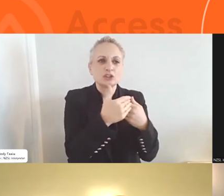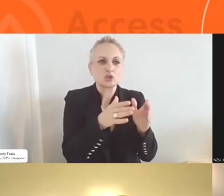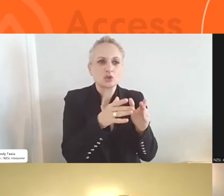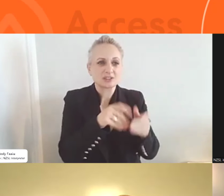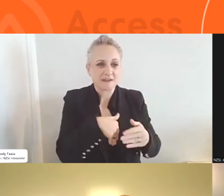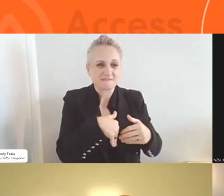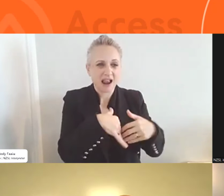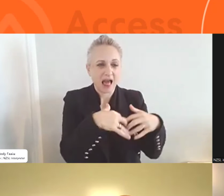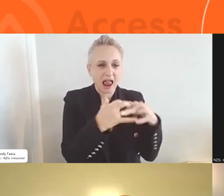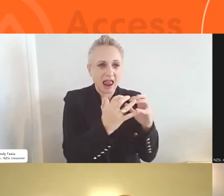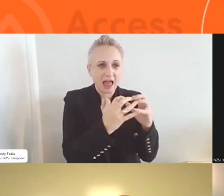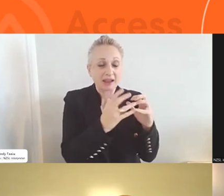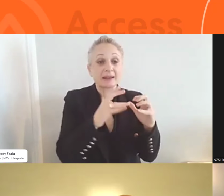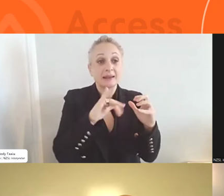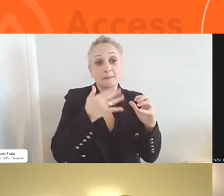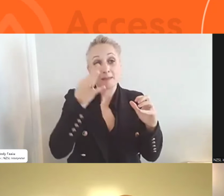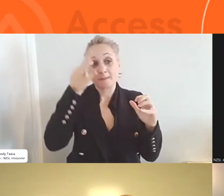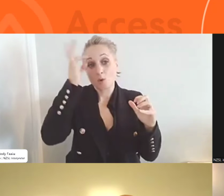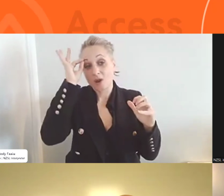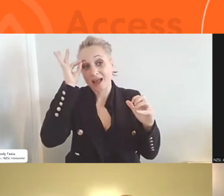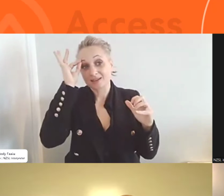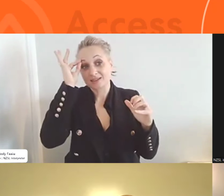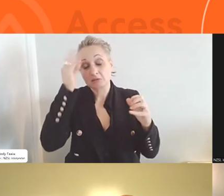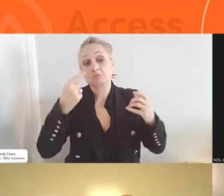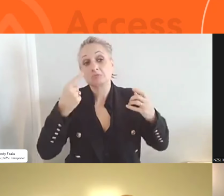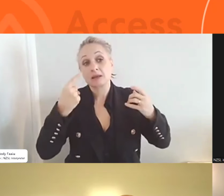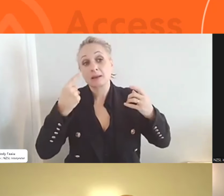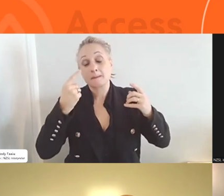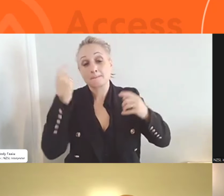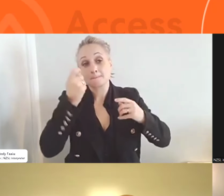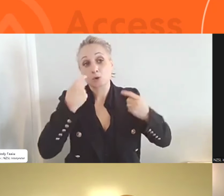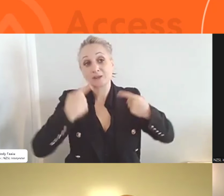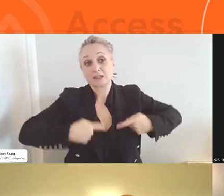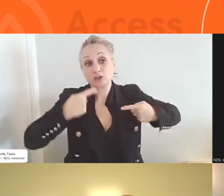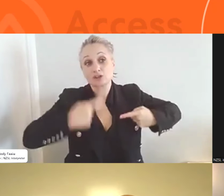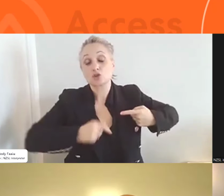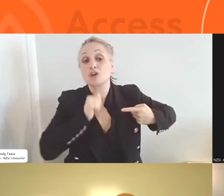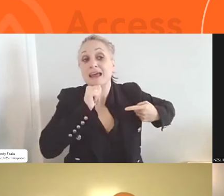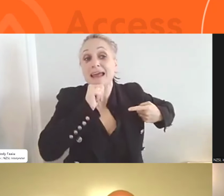a building consent if a set percentage, maybe 25% of the development, was